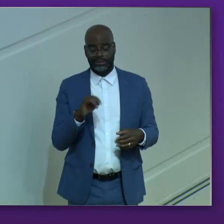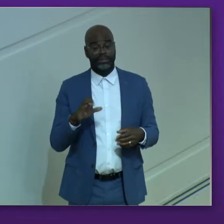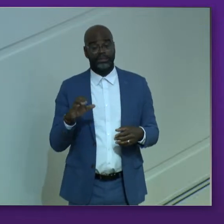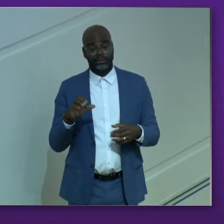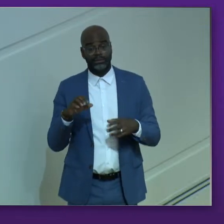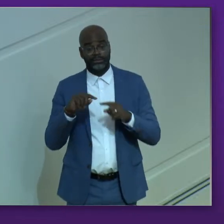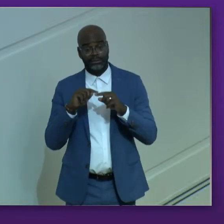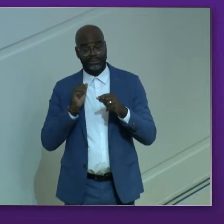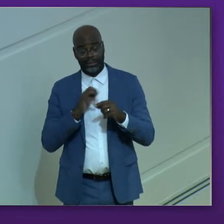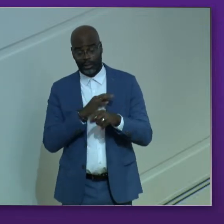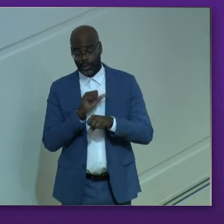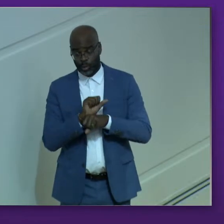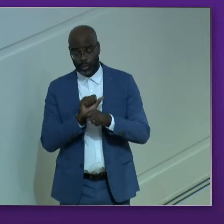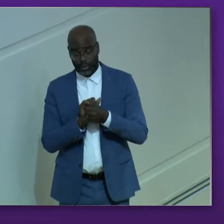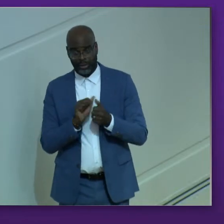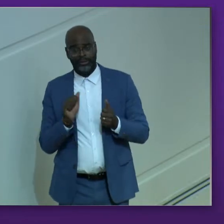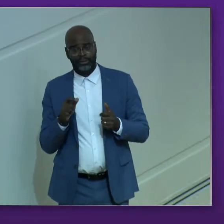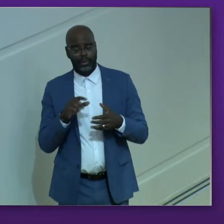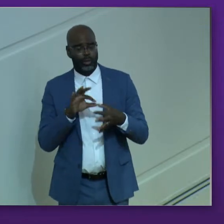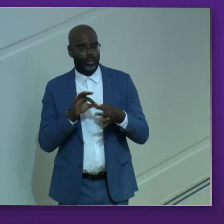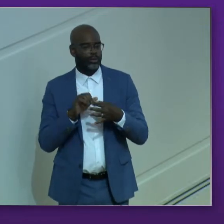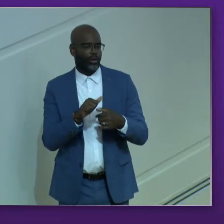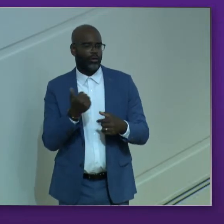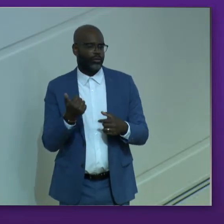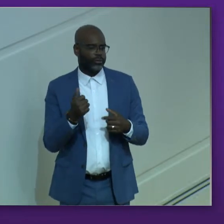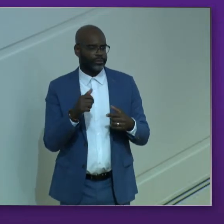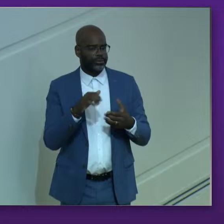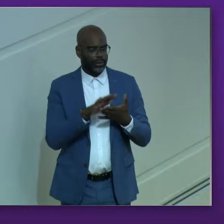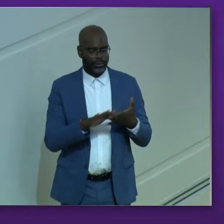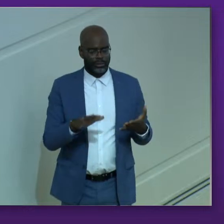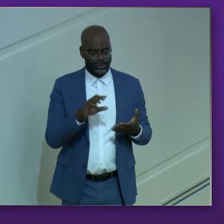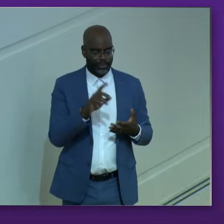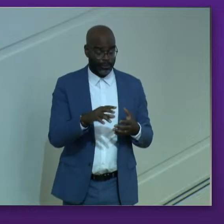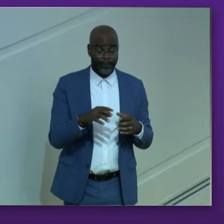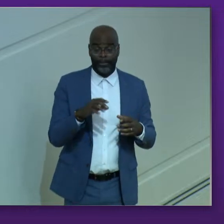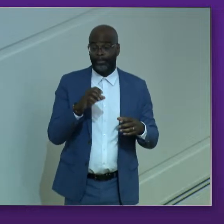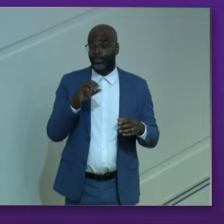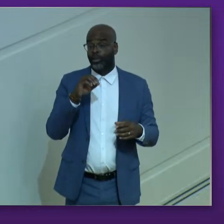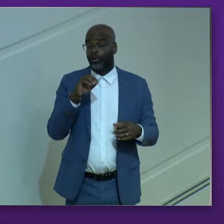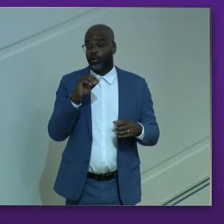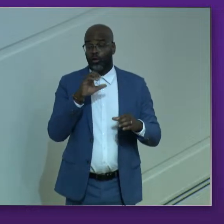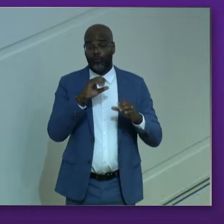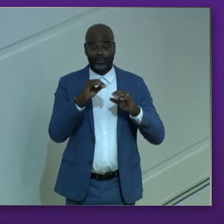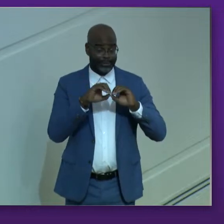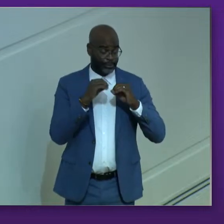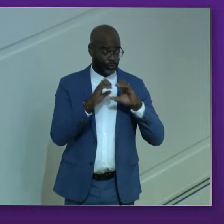OPPORTUNITY TO CONNECT WITH WDCE STAFF AND FACULTY IN HERE ABOUT THE WIDE ARRAY OF